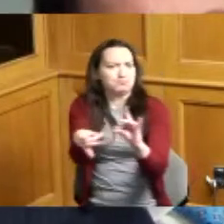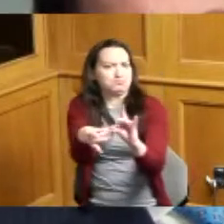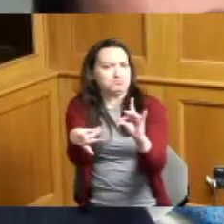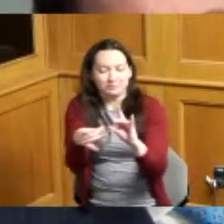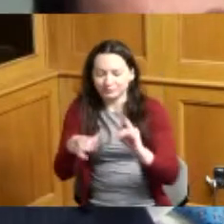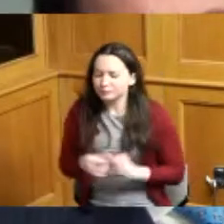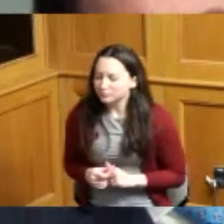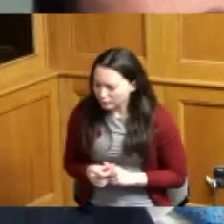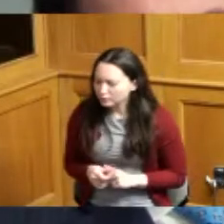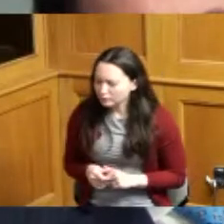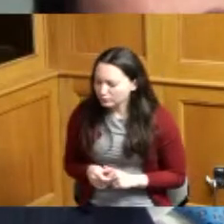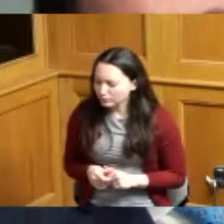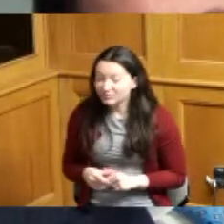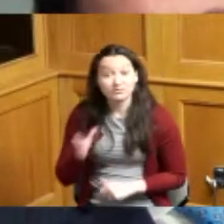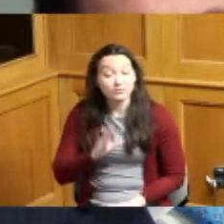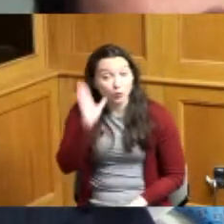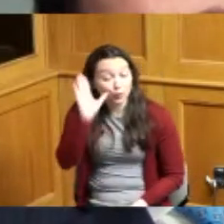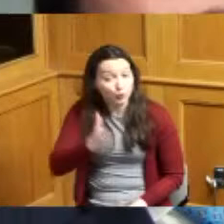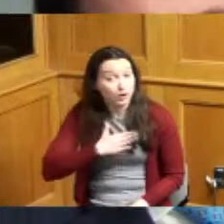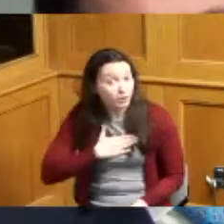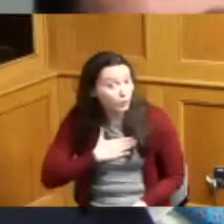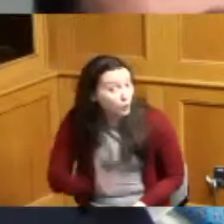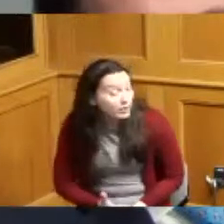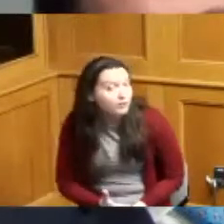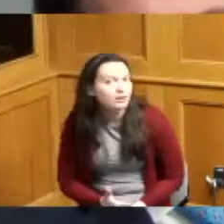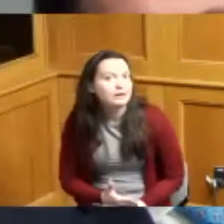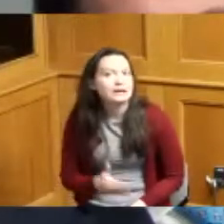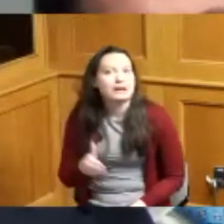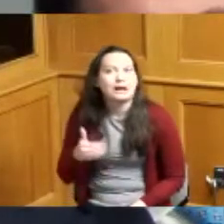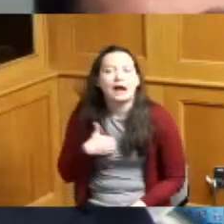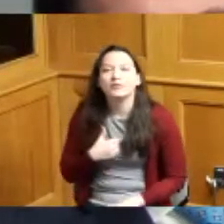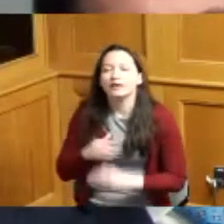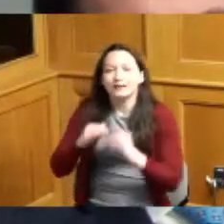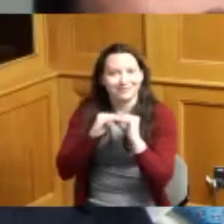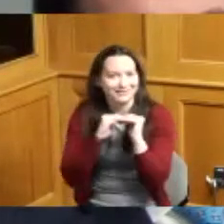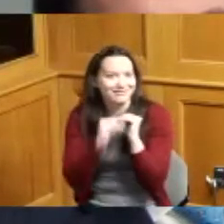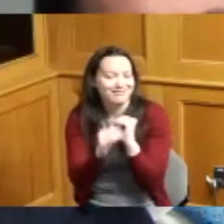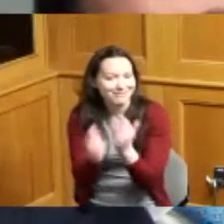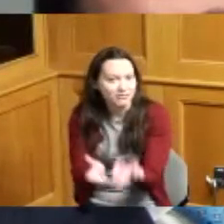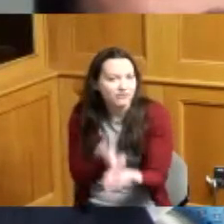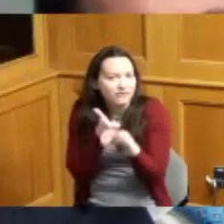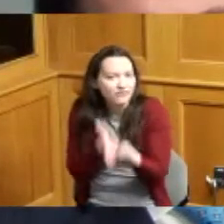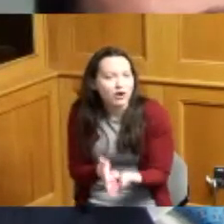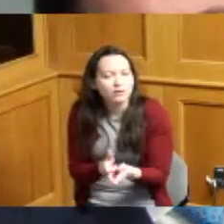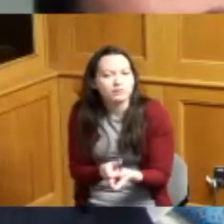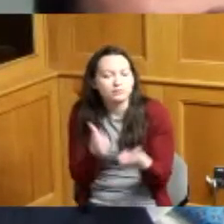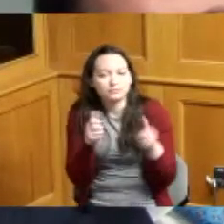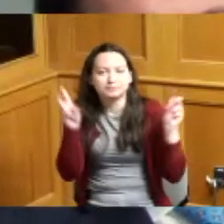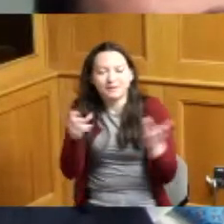is that we would do them to the degree they are consistent with the the master plan uh the Paul